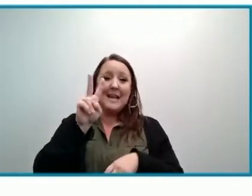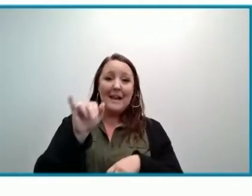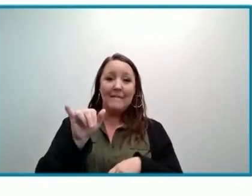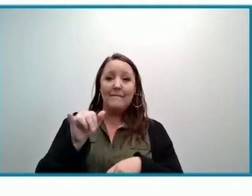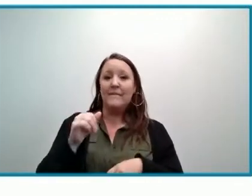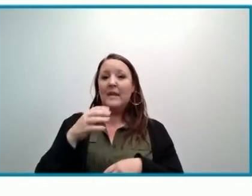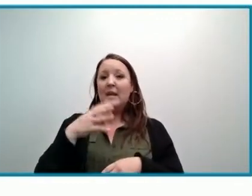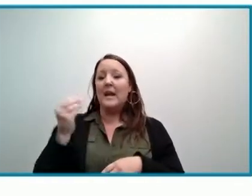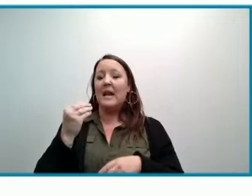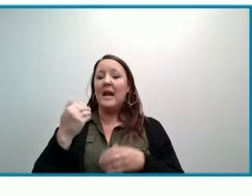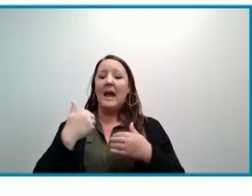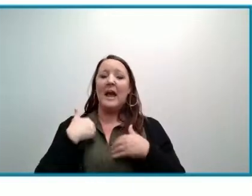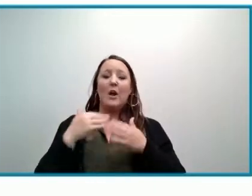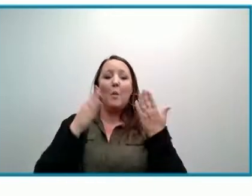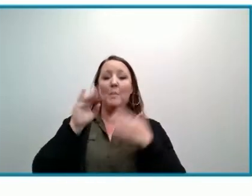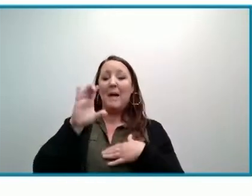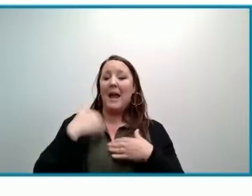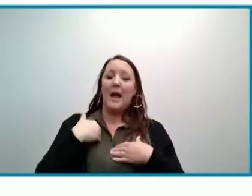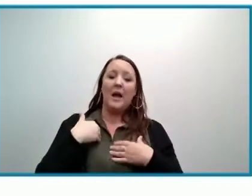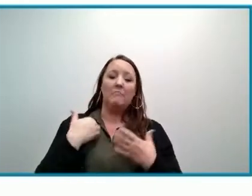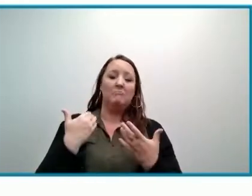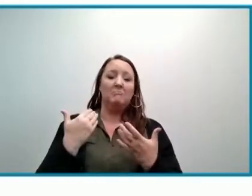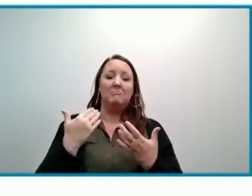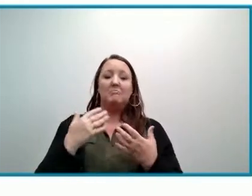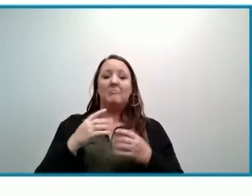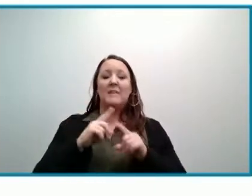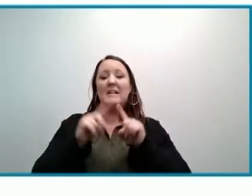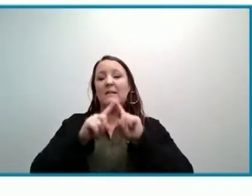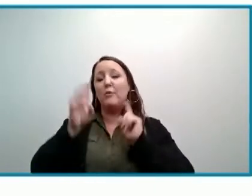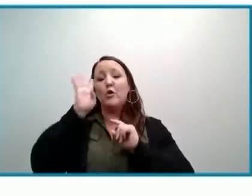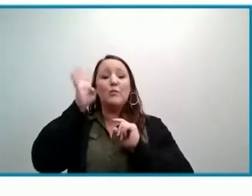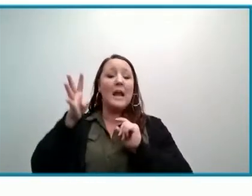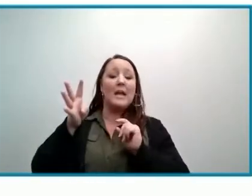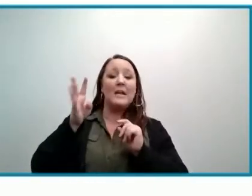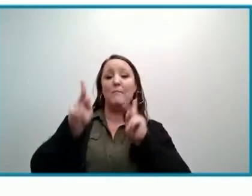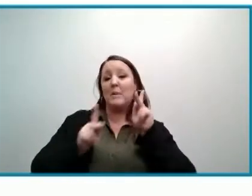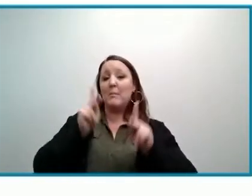And I had a lot of, uh, really creative people. And The Globe asked if,